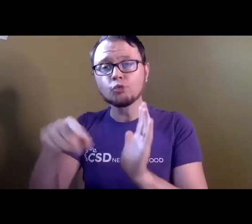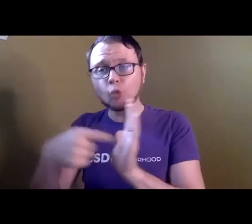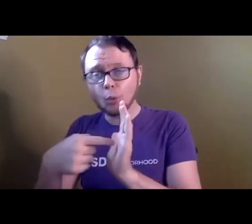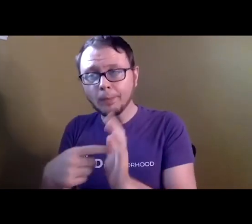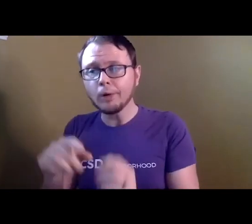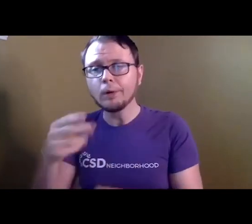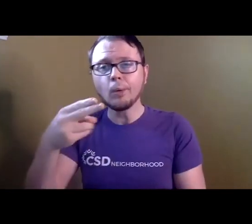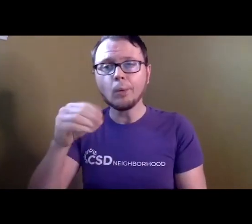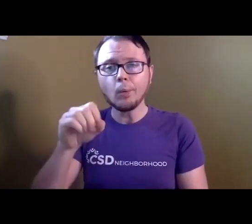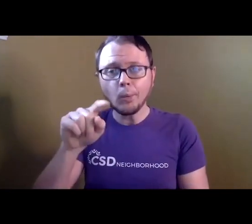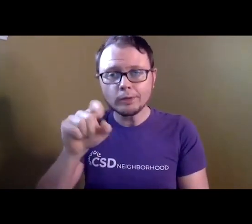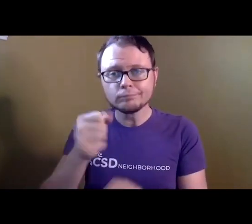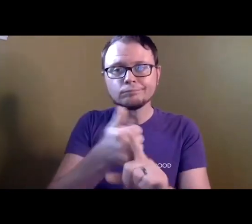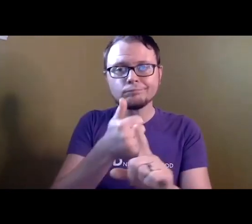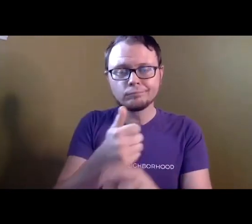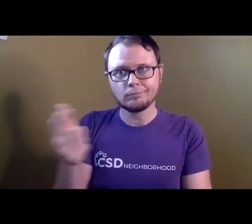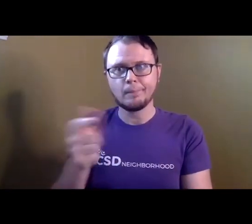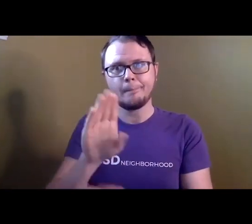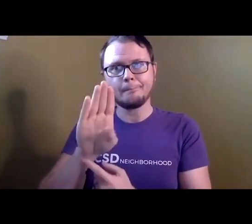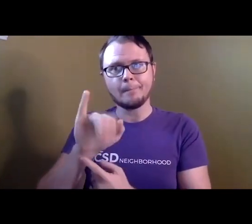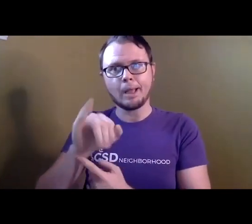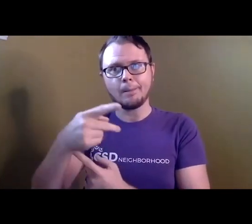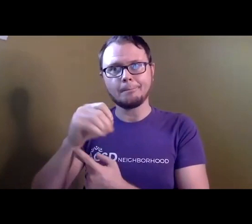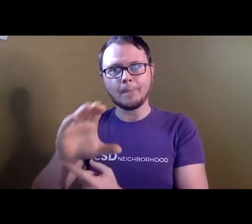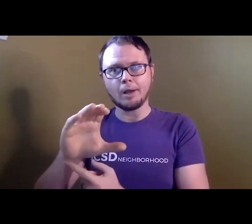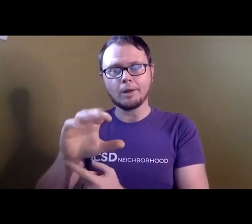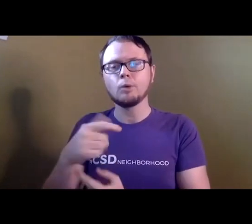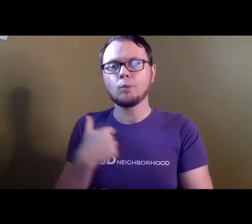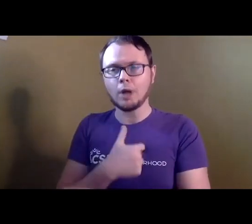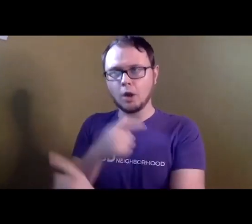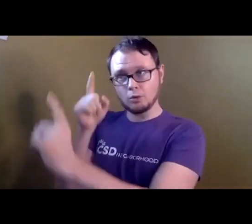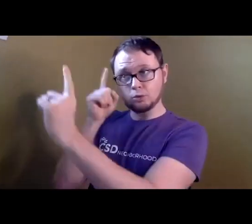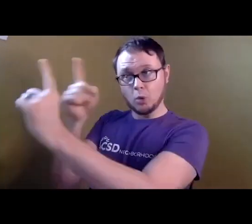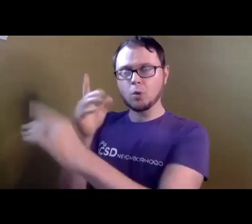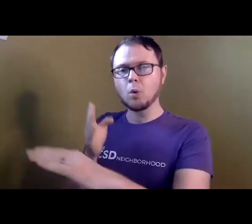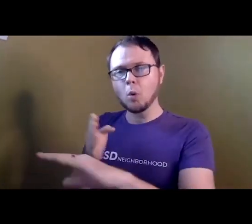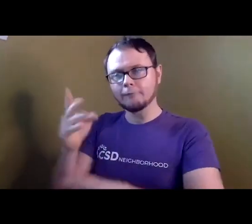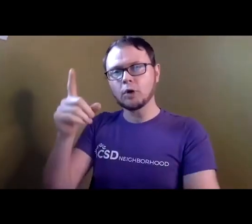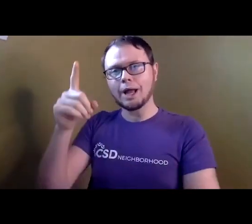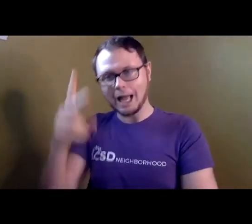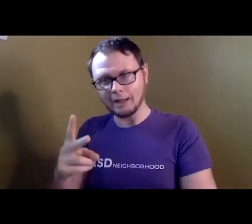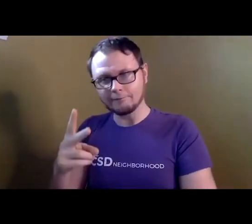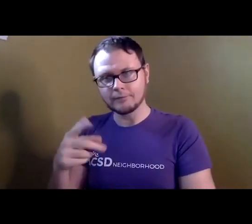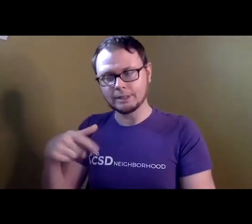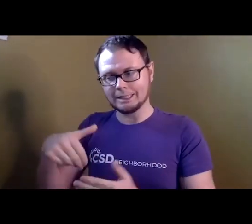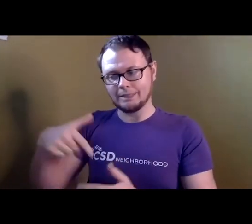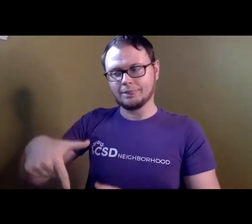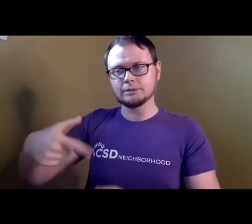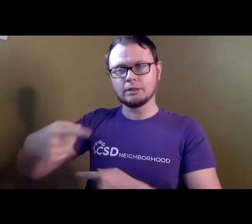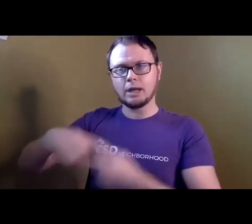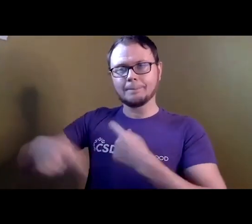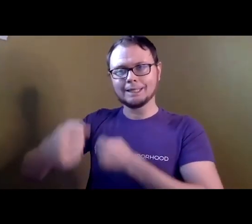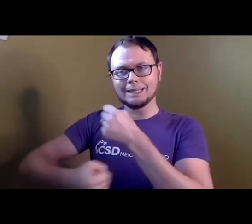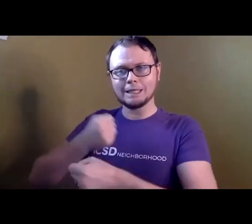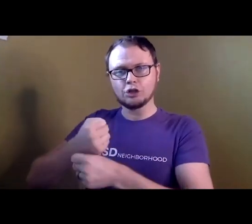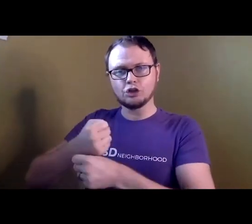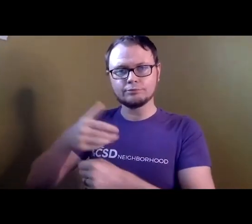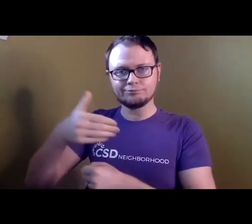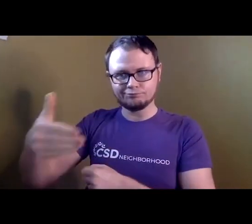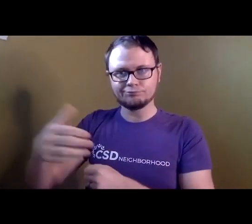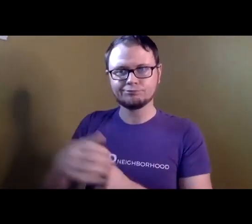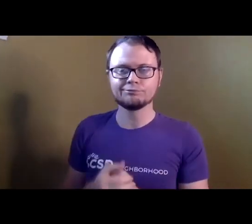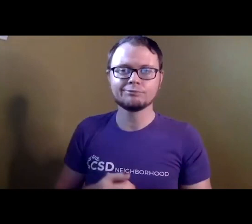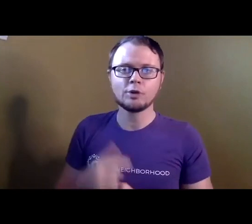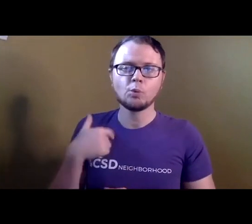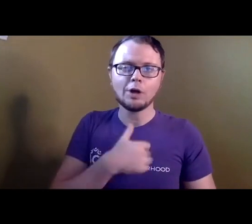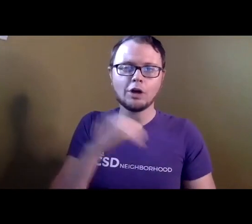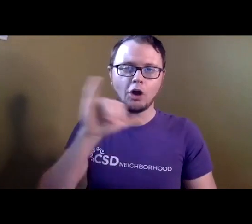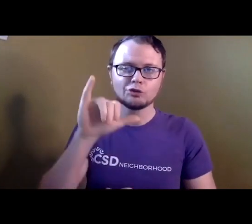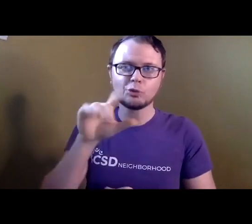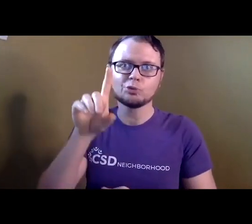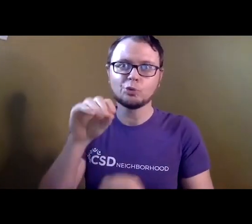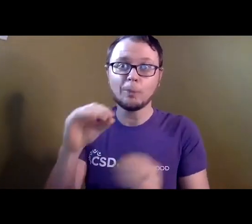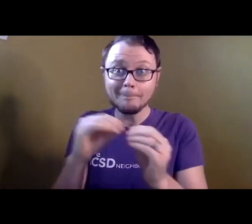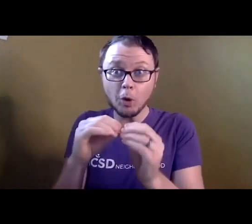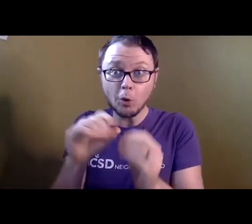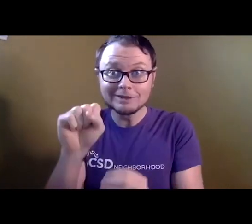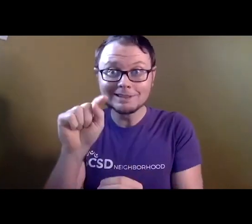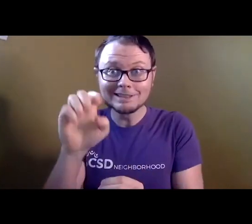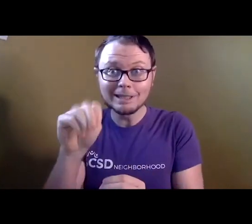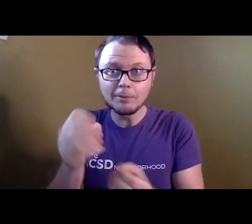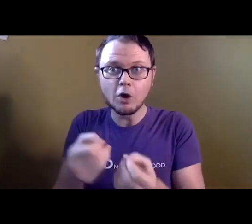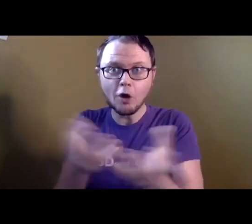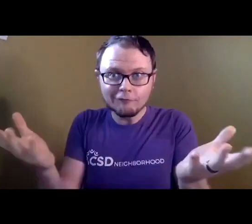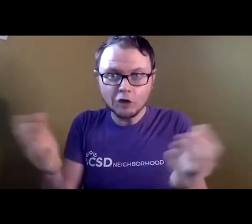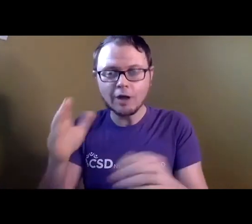41 percent of our role models are black indigenous people of color and we would offer like to